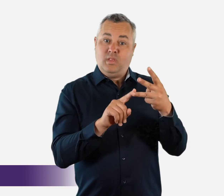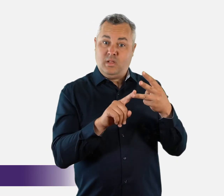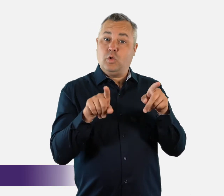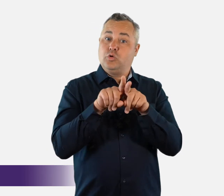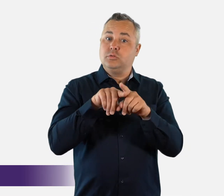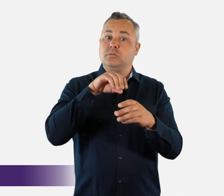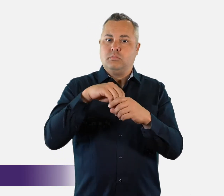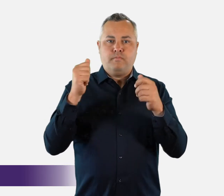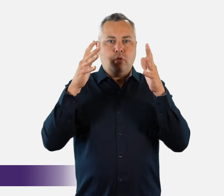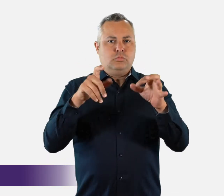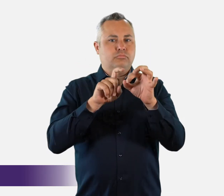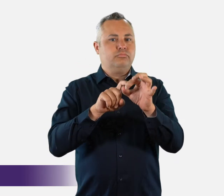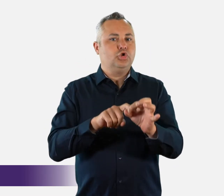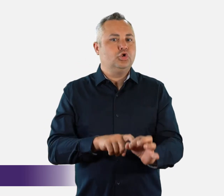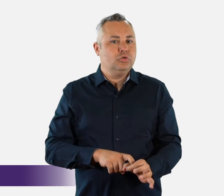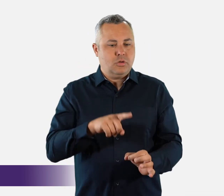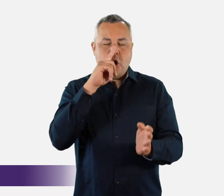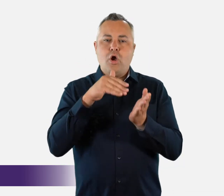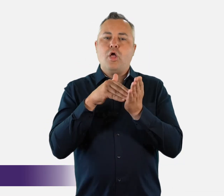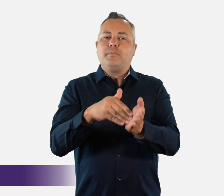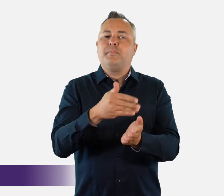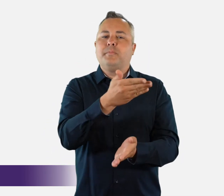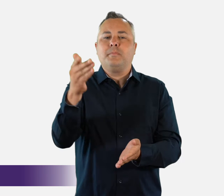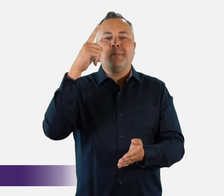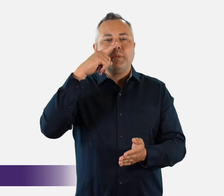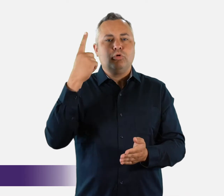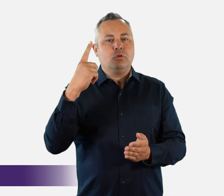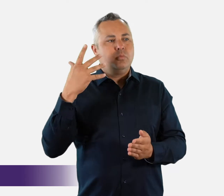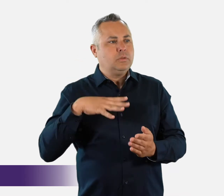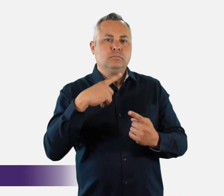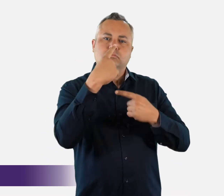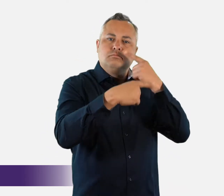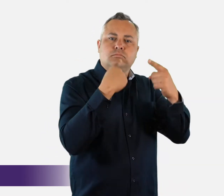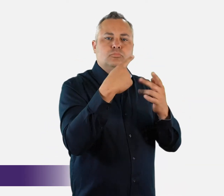Several questions are included in Section 3 to assist people wishing to provide contributions -